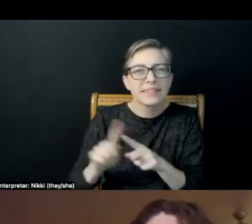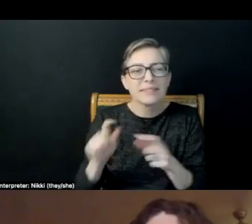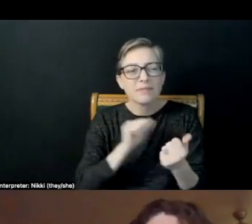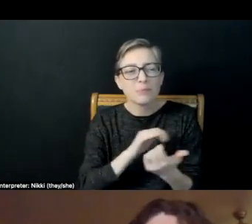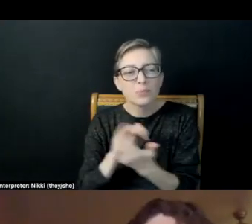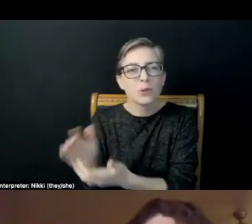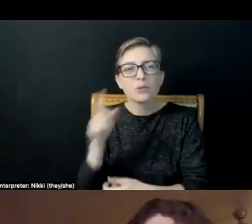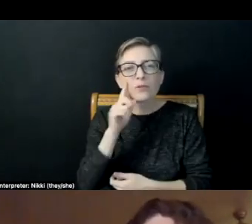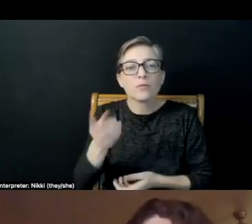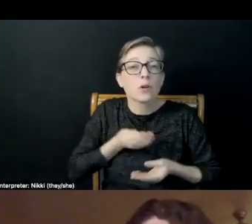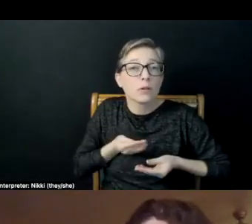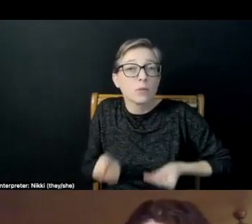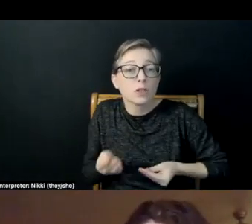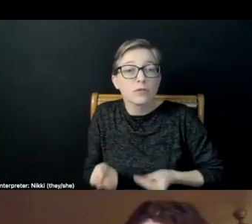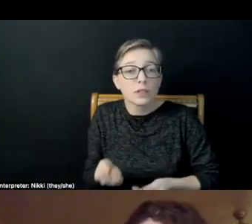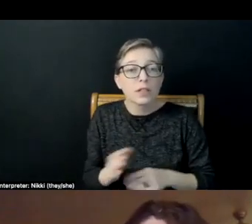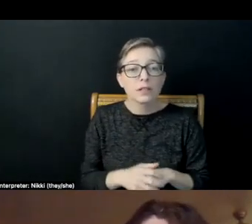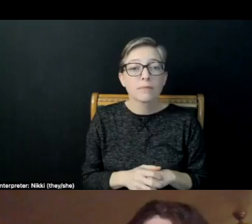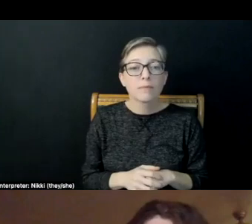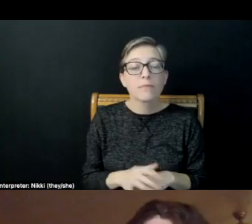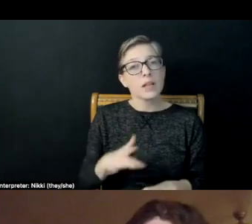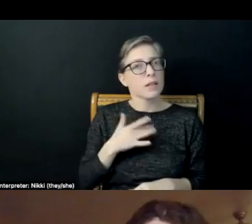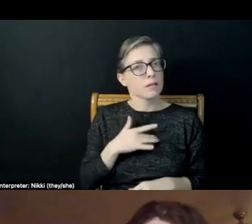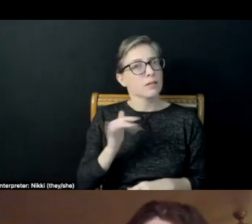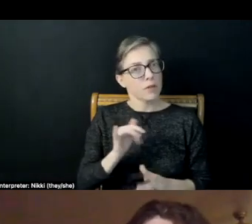the worst images in my head did not seem to be playing out.